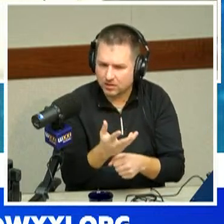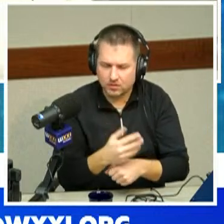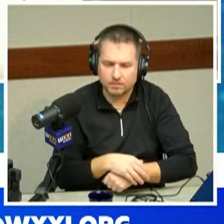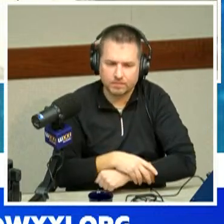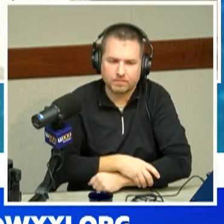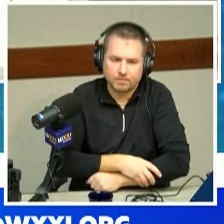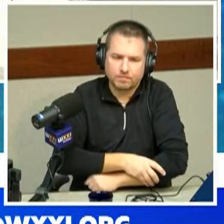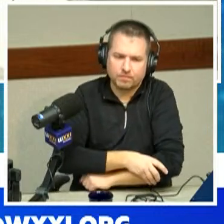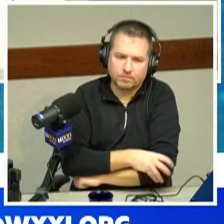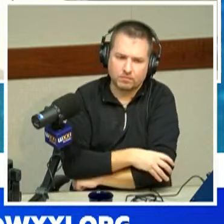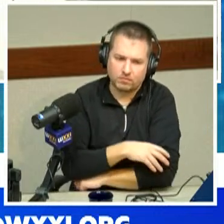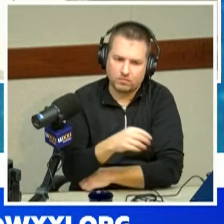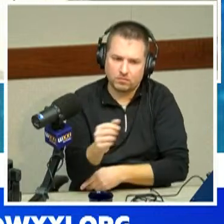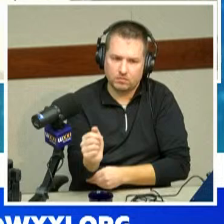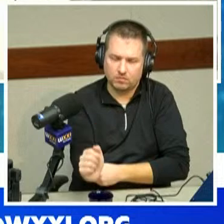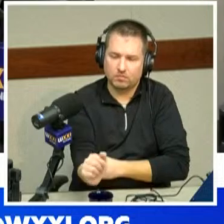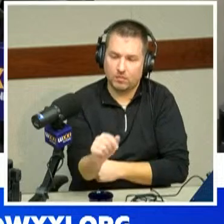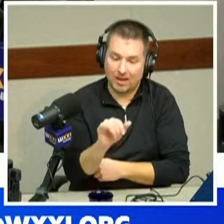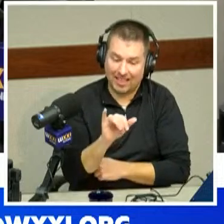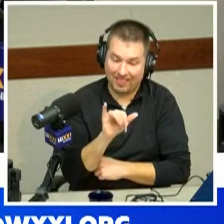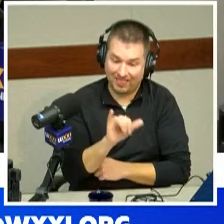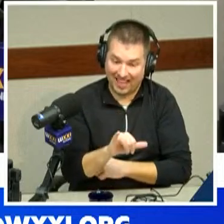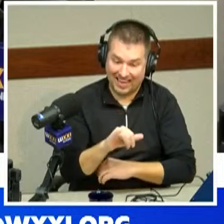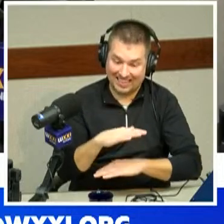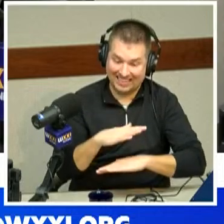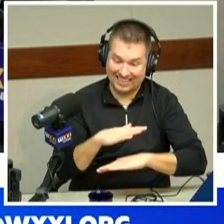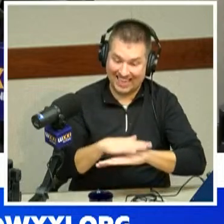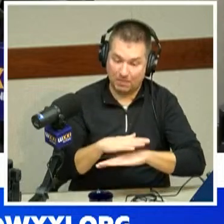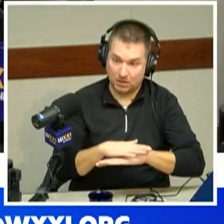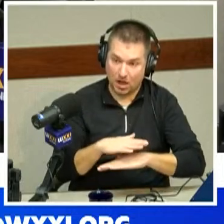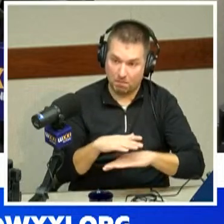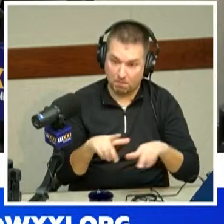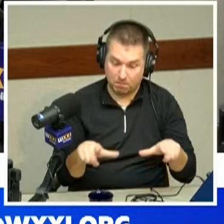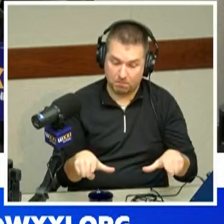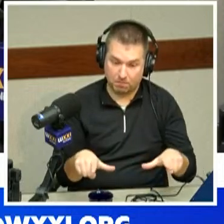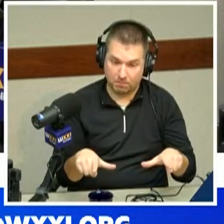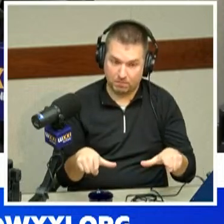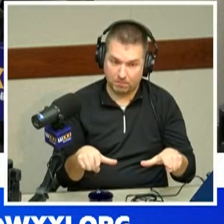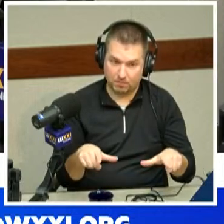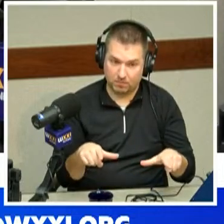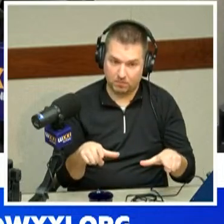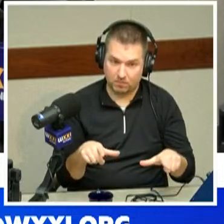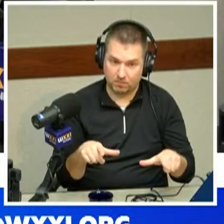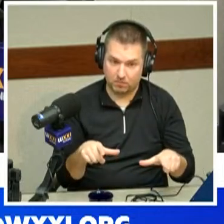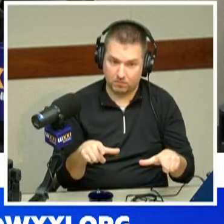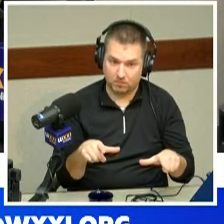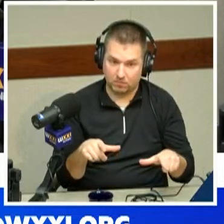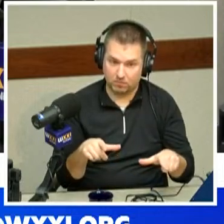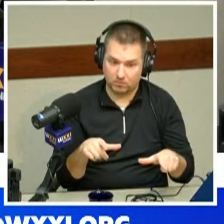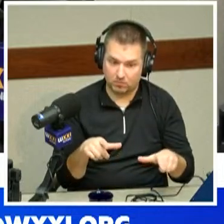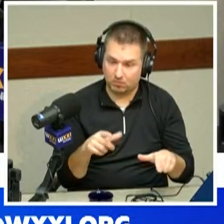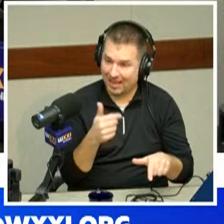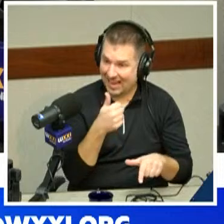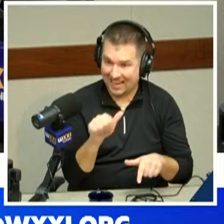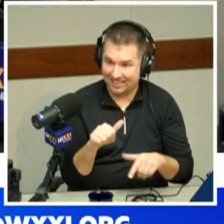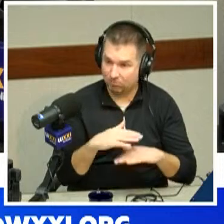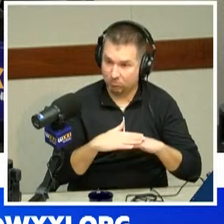so we started with this tabletop version which is um it involves a a surface it can be thinking